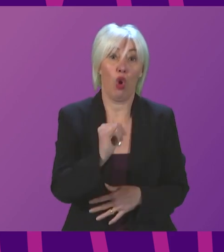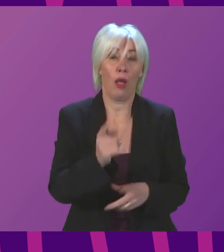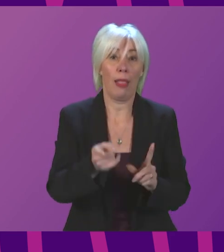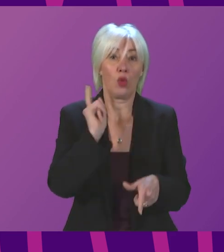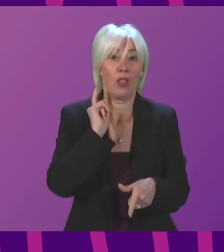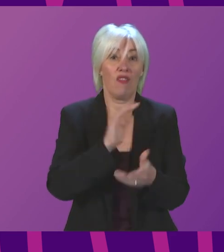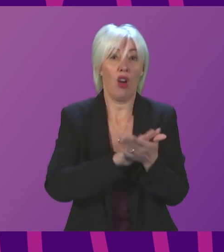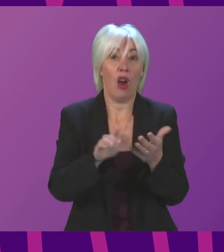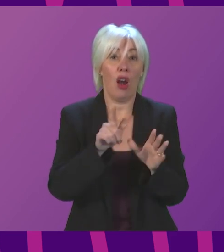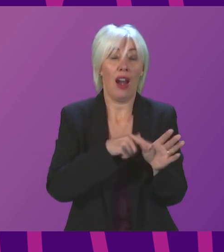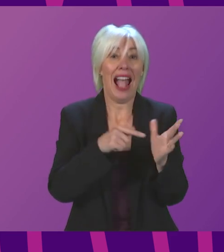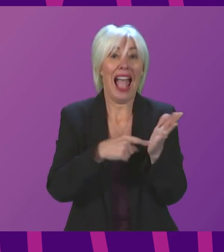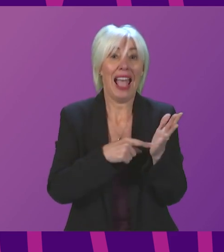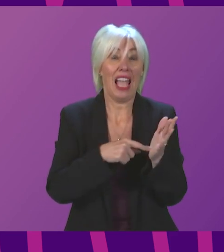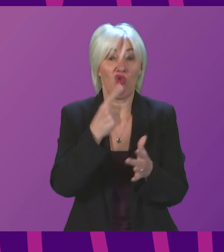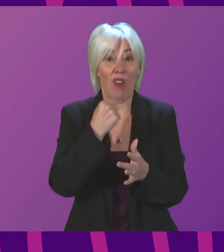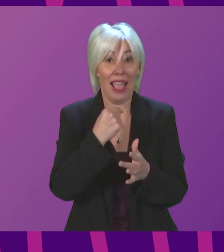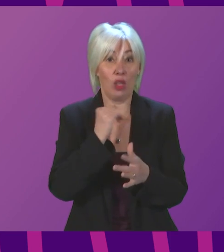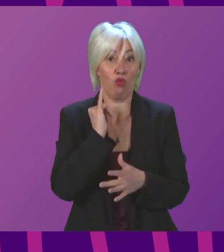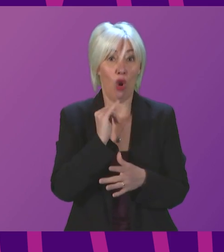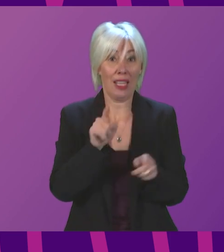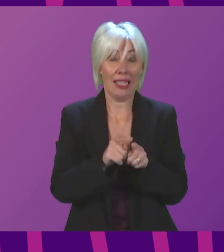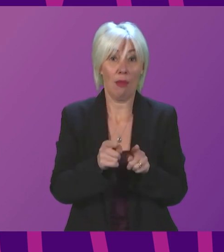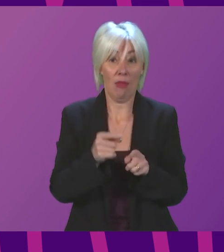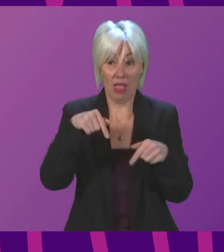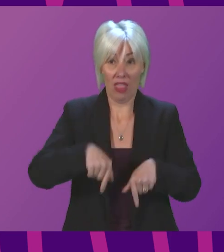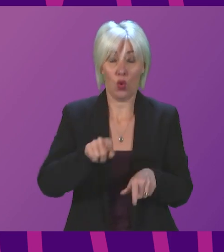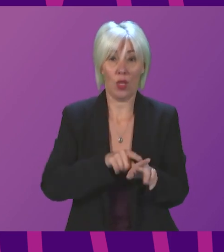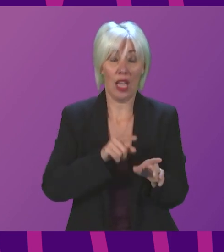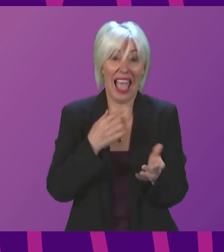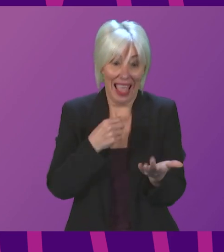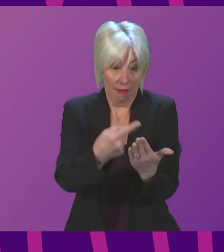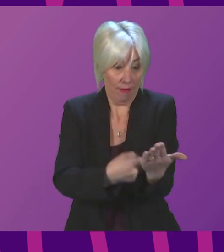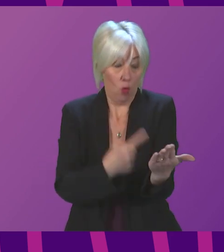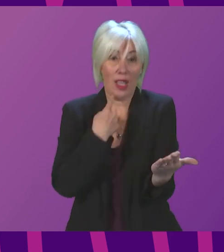HIIAT red warnings. I have the HIIAT red criteria right in front of me. I would expect the First